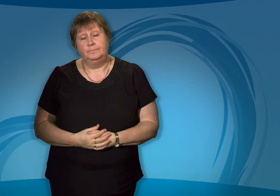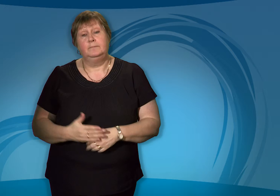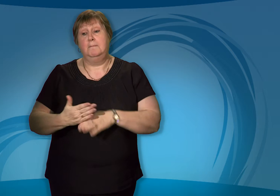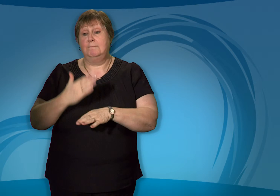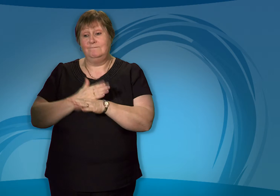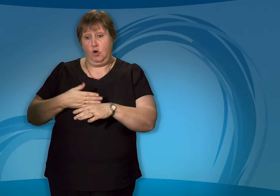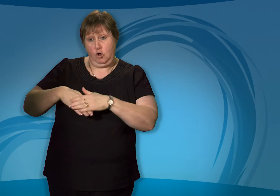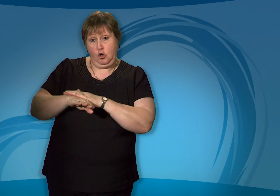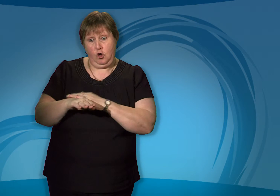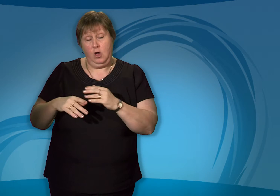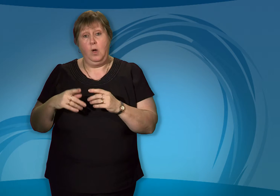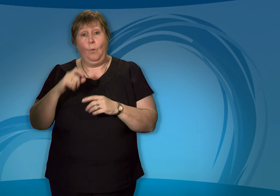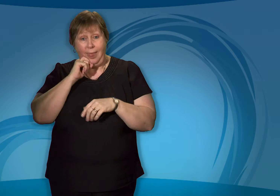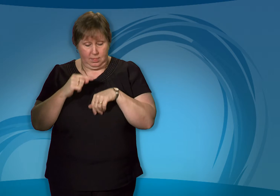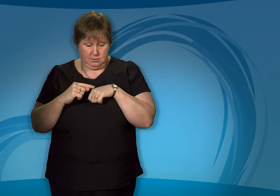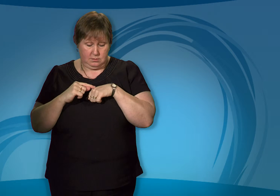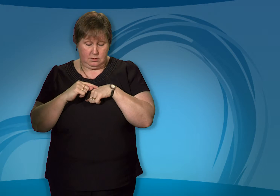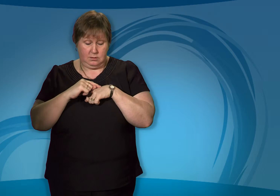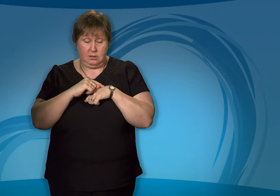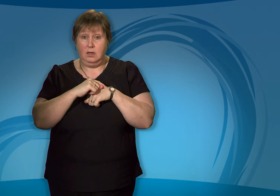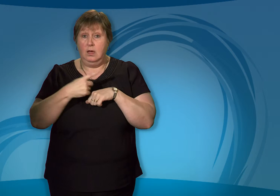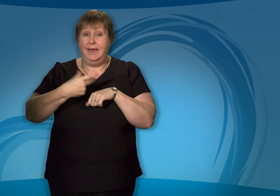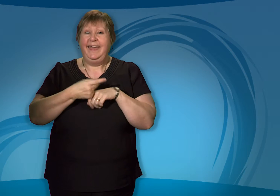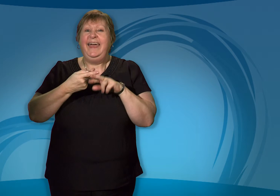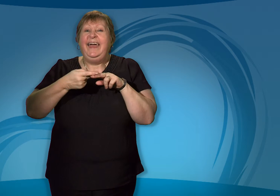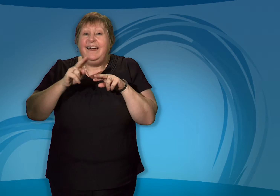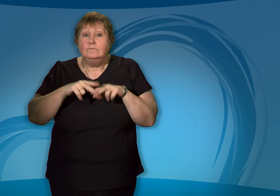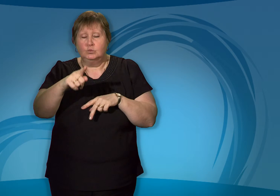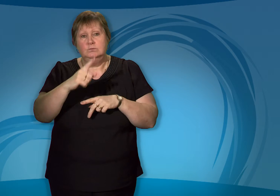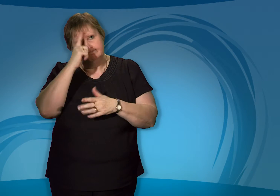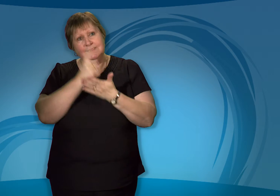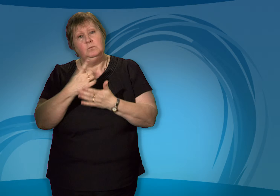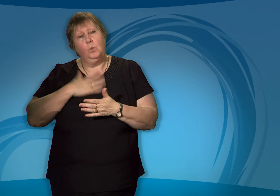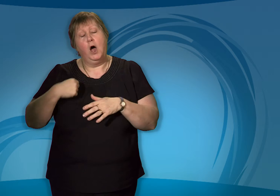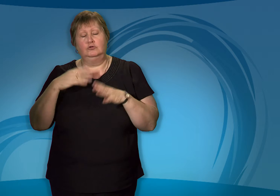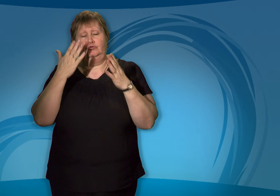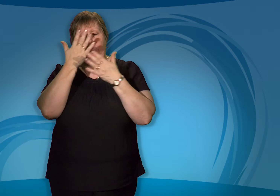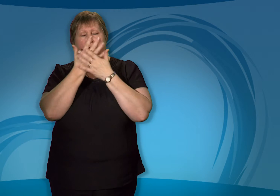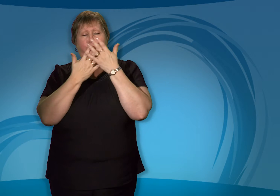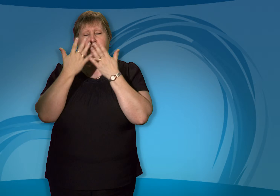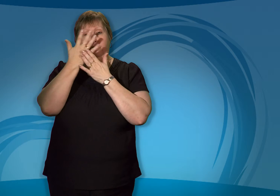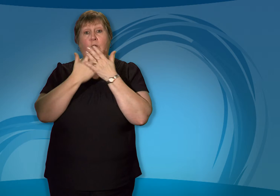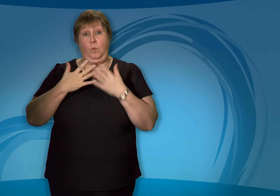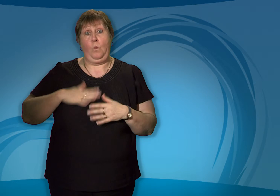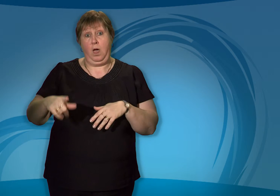Before the procedure a small needle will be inserted into the back of your hand to enable us to give you sedation and